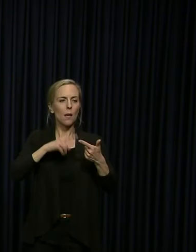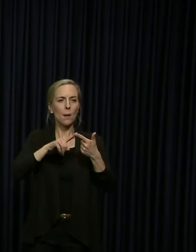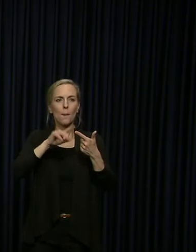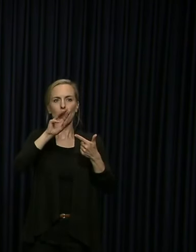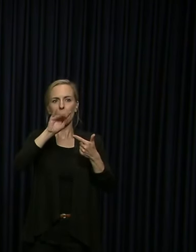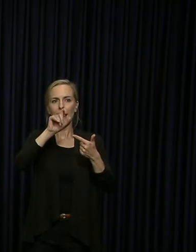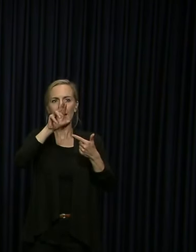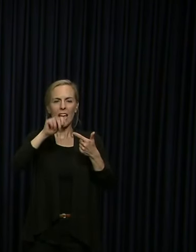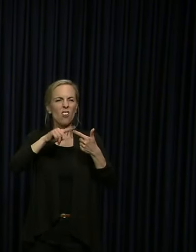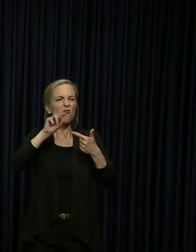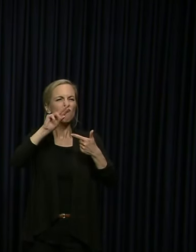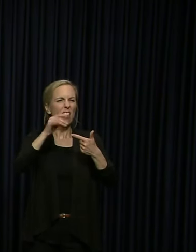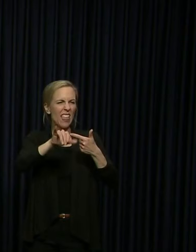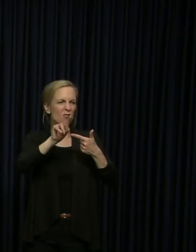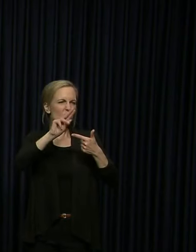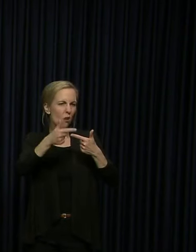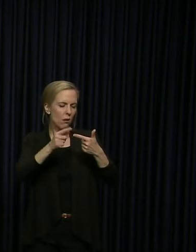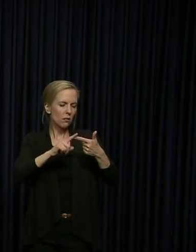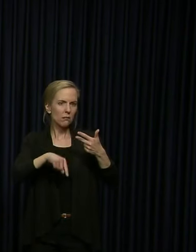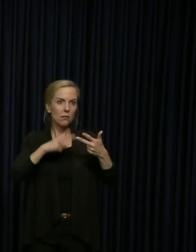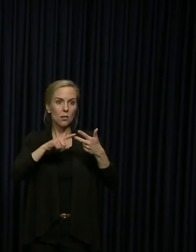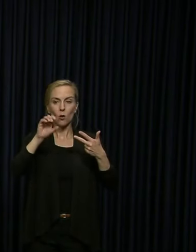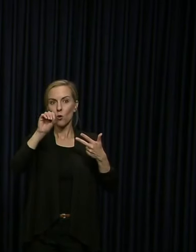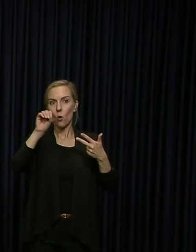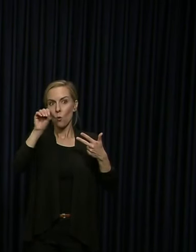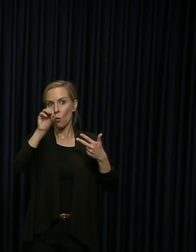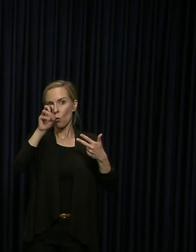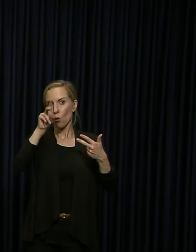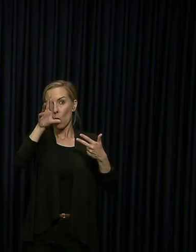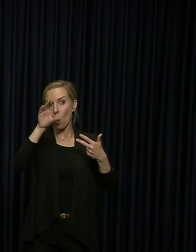DOING THAT.